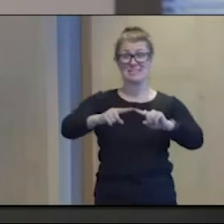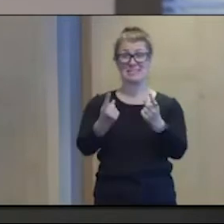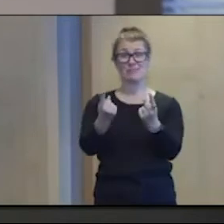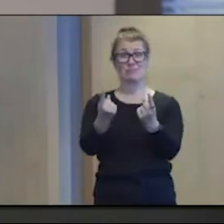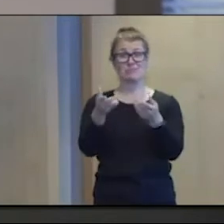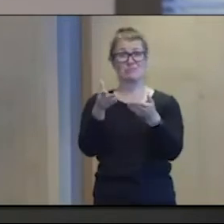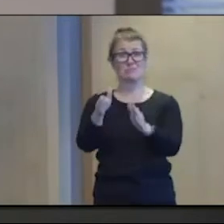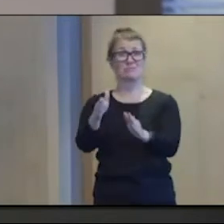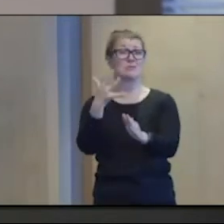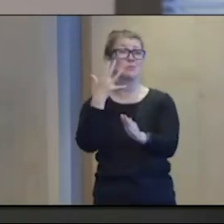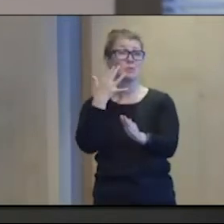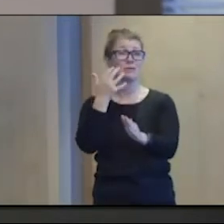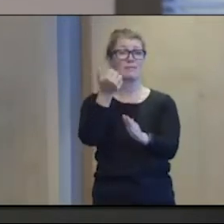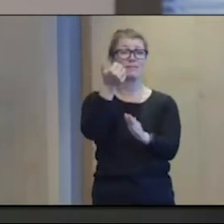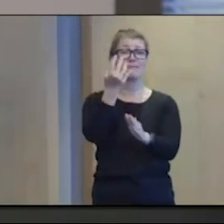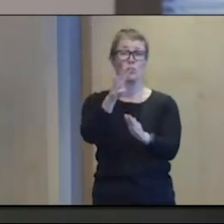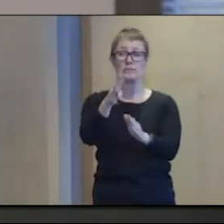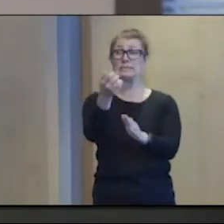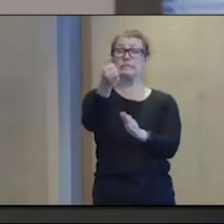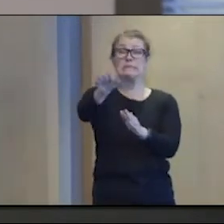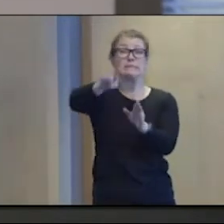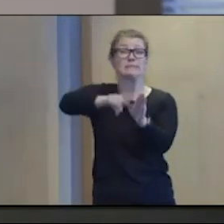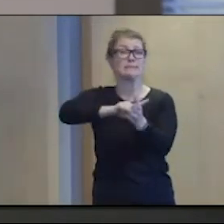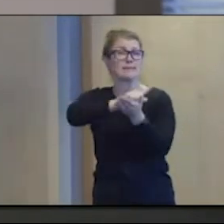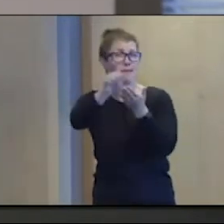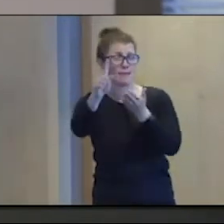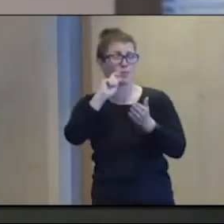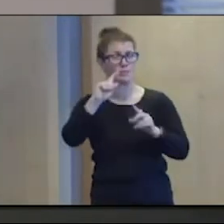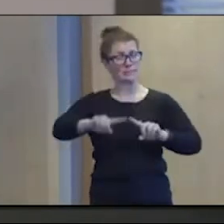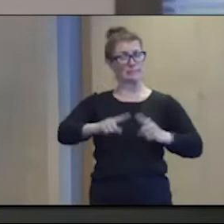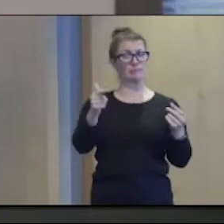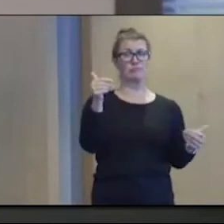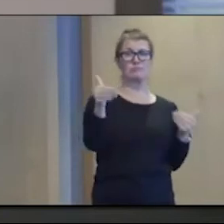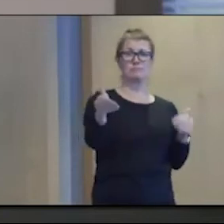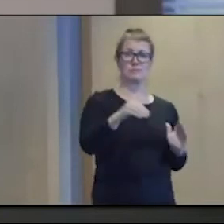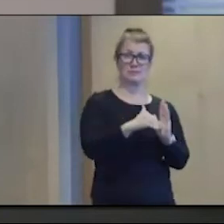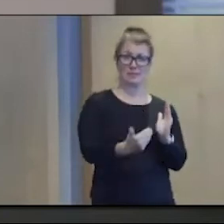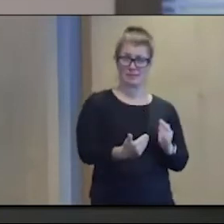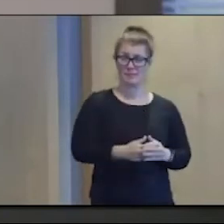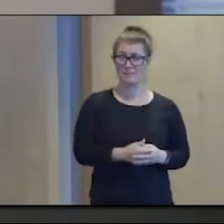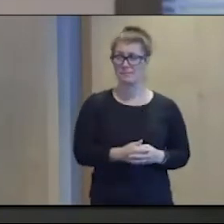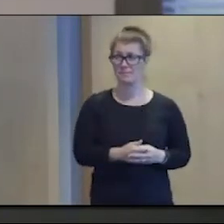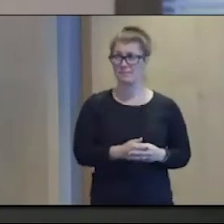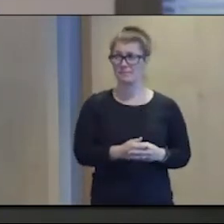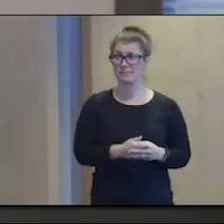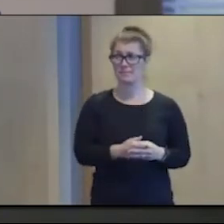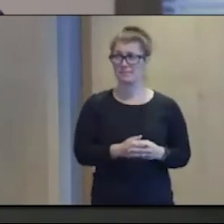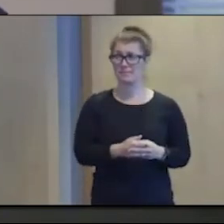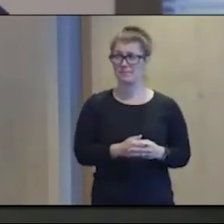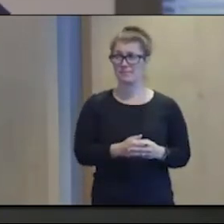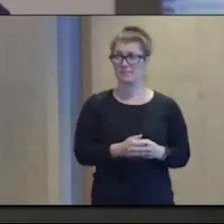in 40 to 60 years time, and yet we don't really at this particular point in time when we go because